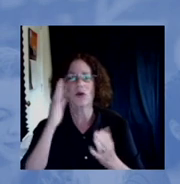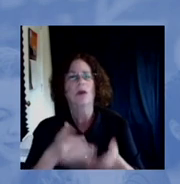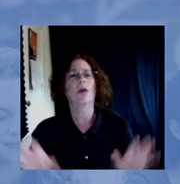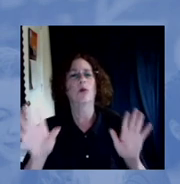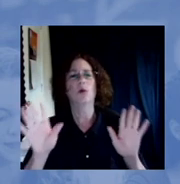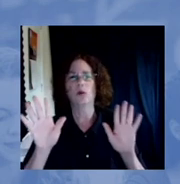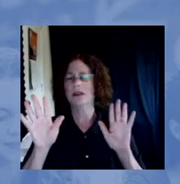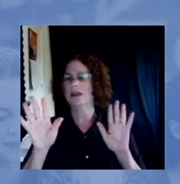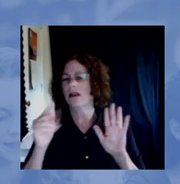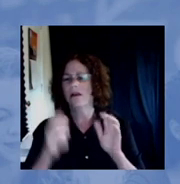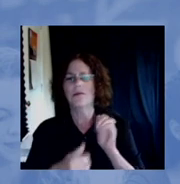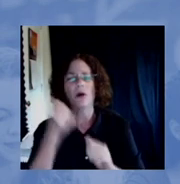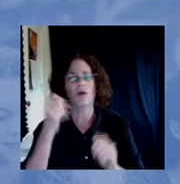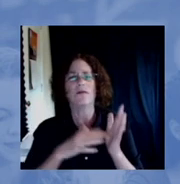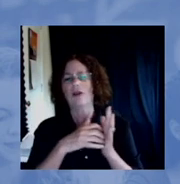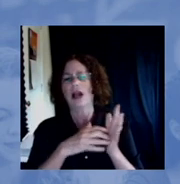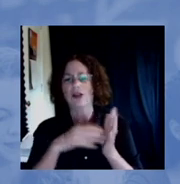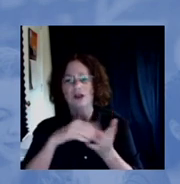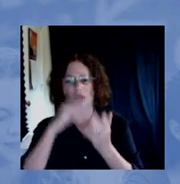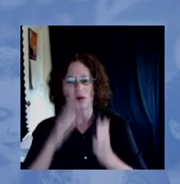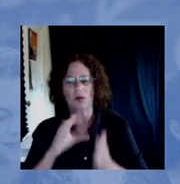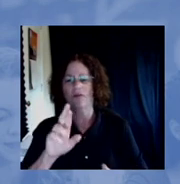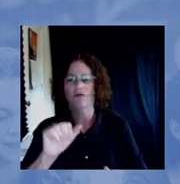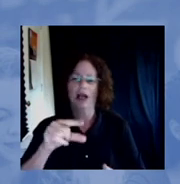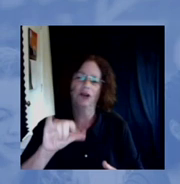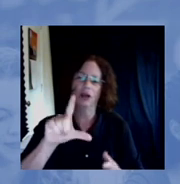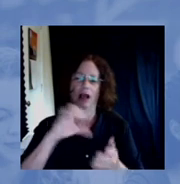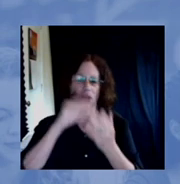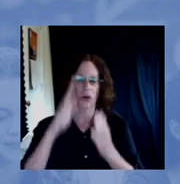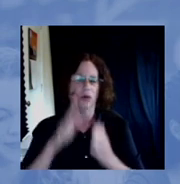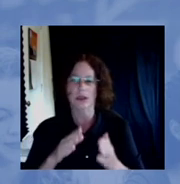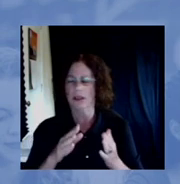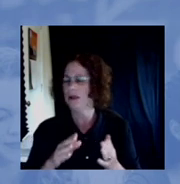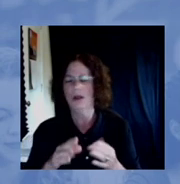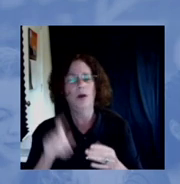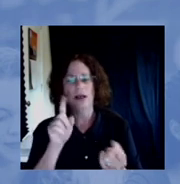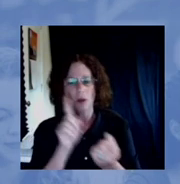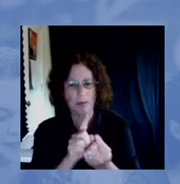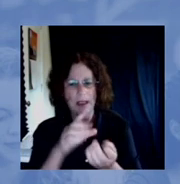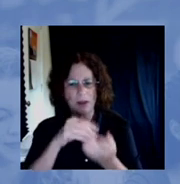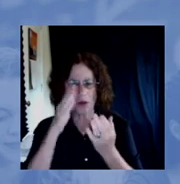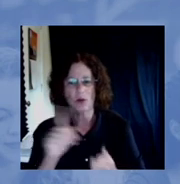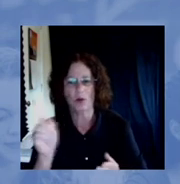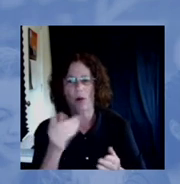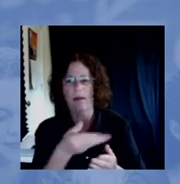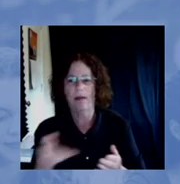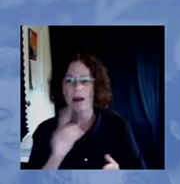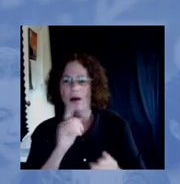FRAGILE. ONE SIZE FITS NONE. WE NEED TO MEET CHILDREN WHERE THEY ARE REGARDLESS OF THEIR CONDITION, CLEARLY UNDERSTAND WHAT